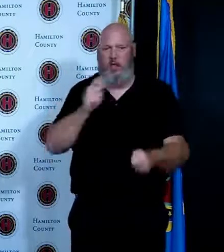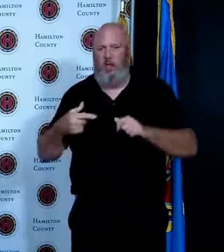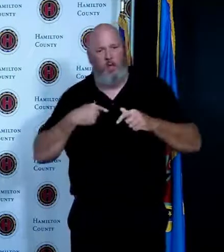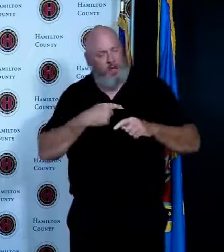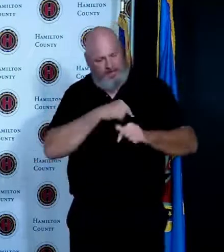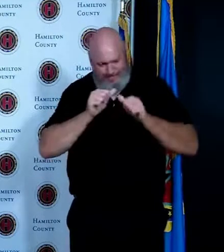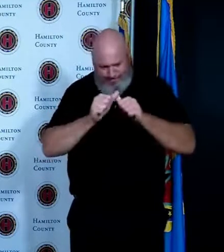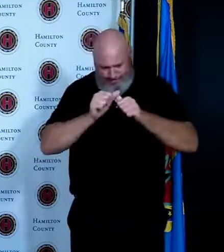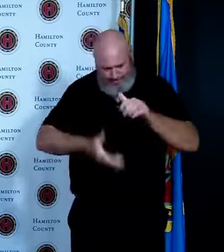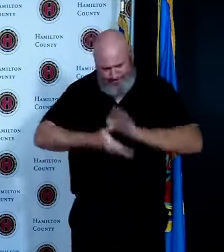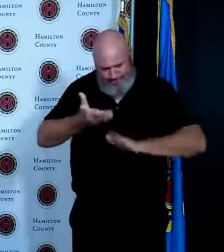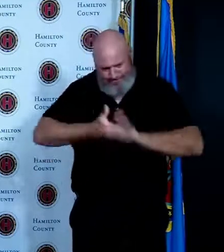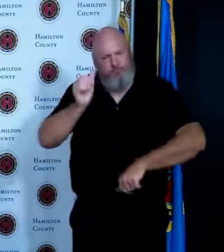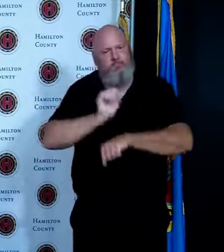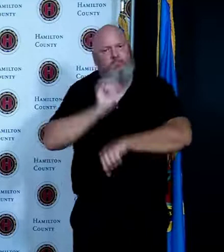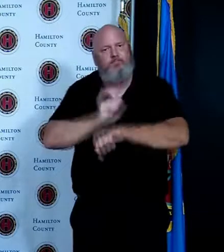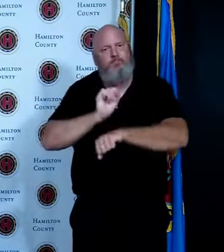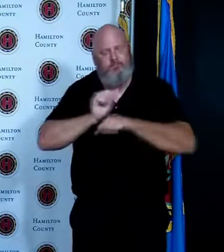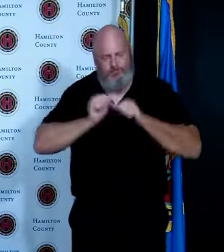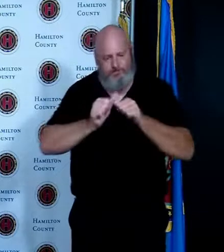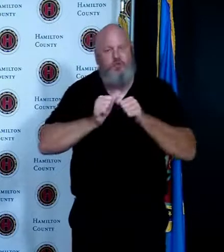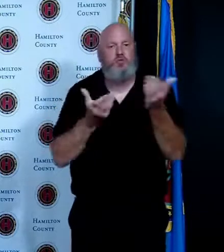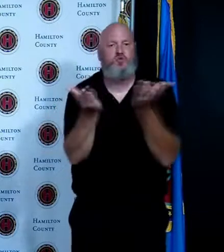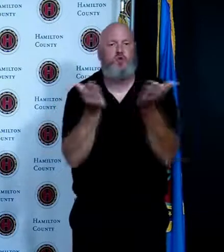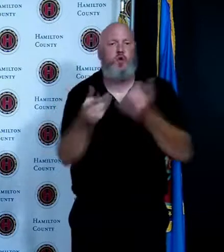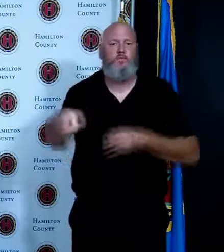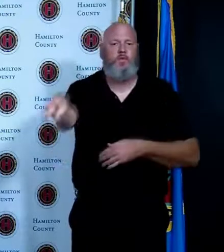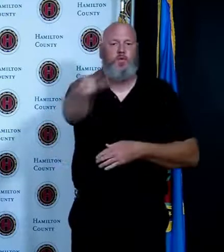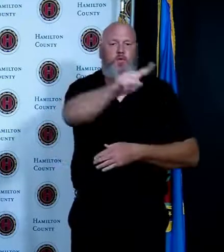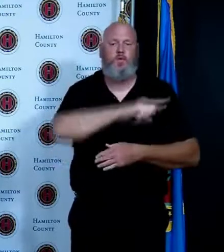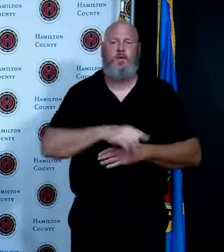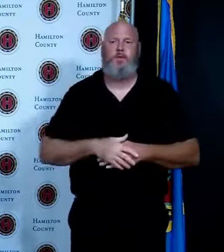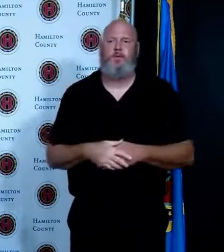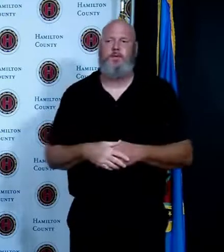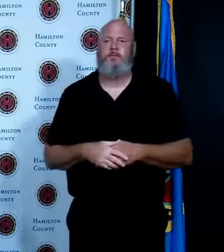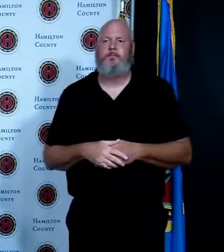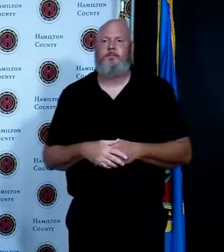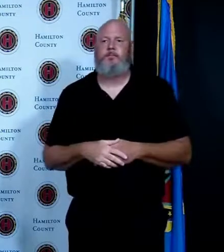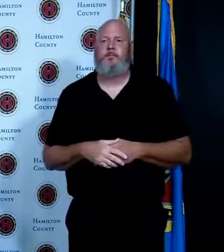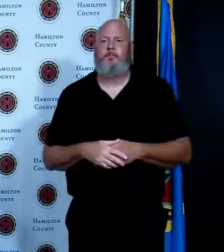mind more about individuals living up to what is required to help Hamilton County